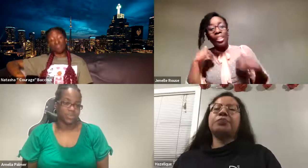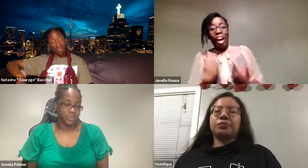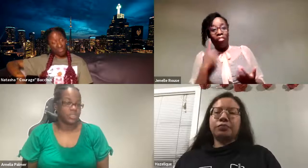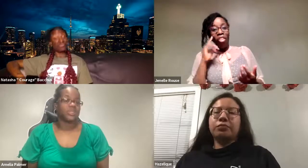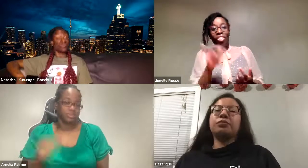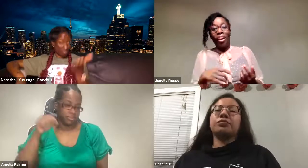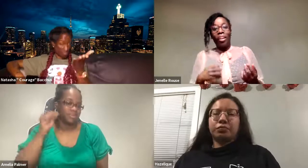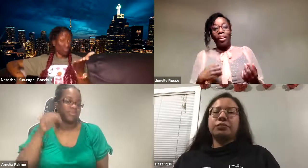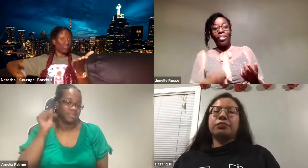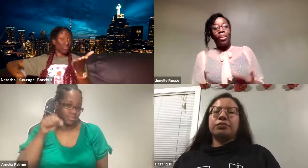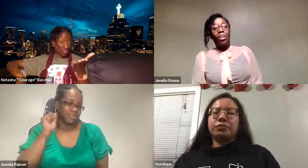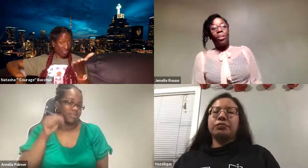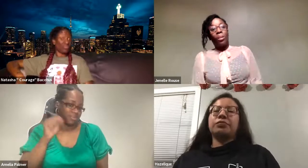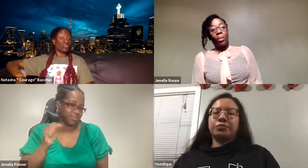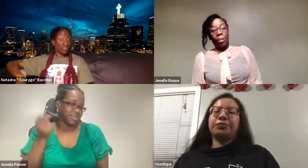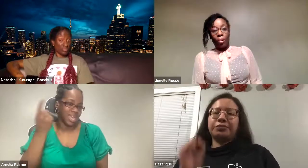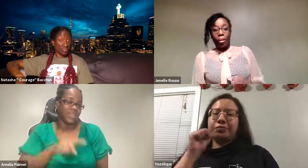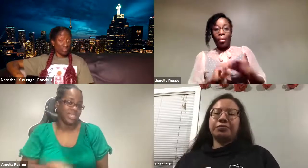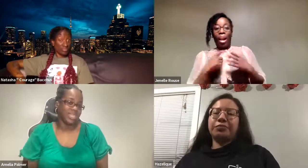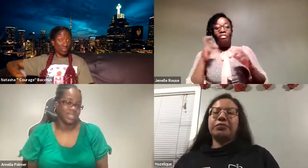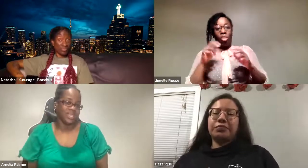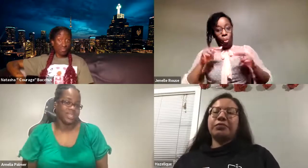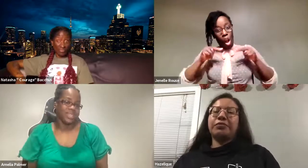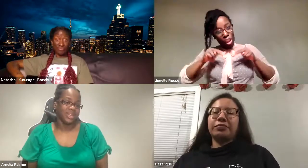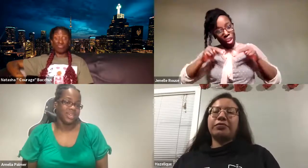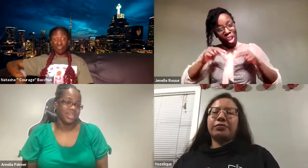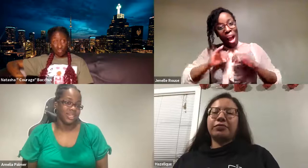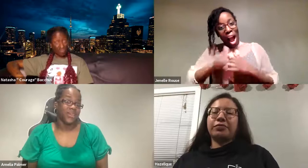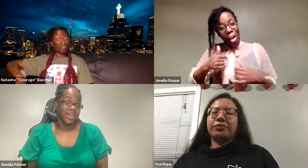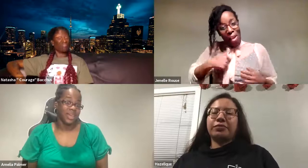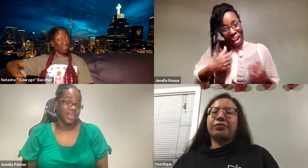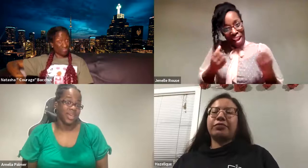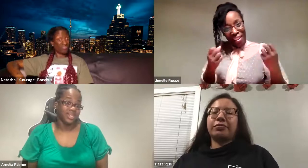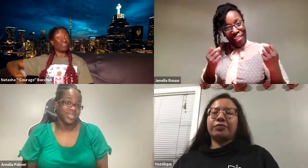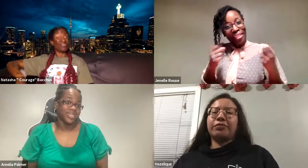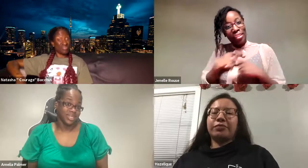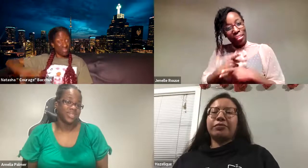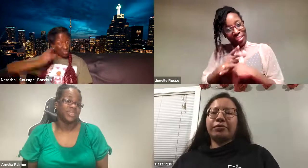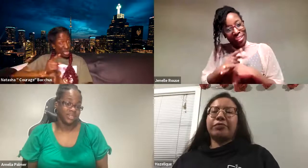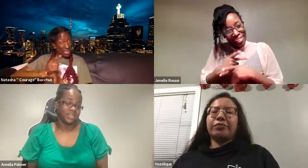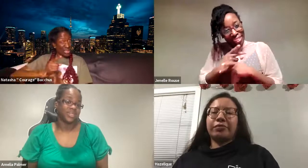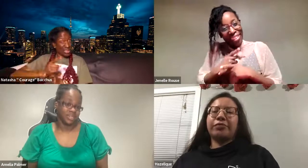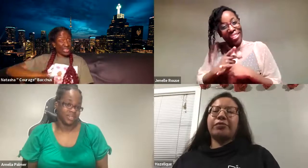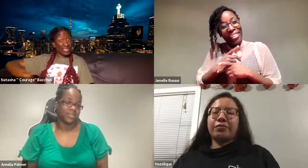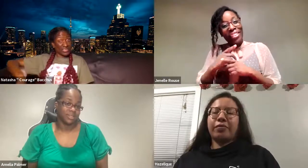i'm-- okay so if i'm too tired to explain what i mean, it can become a really big misunderstanding